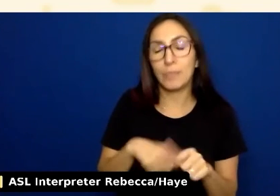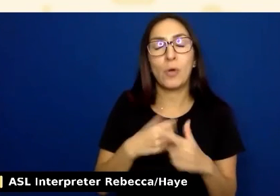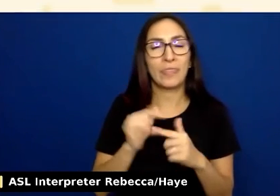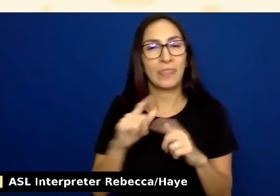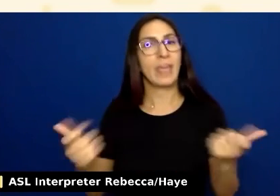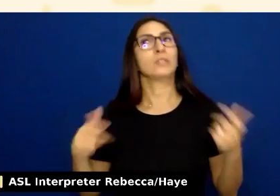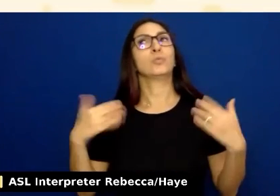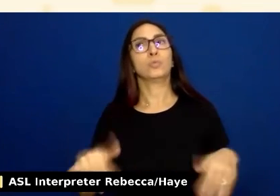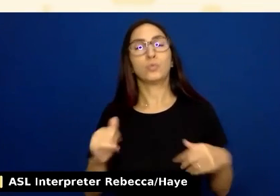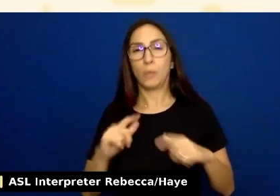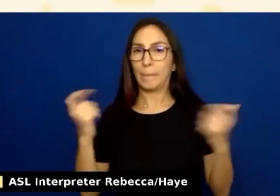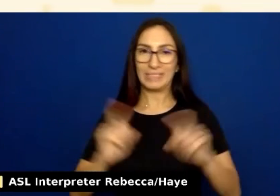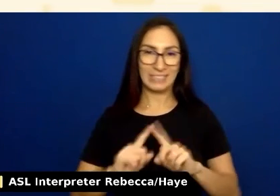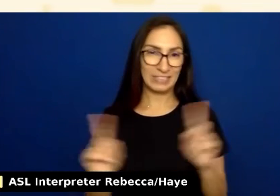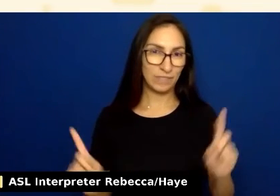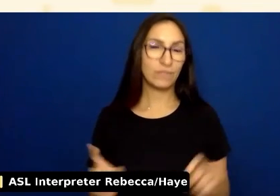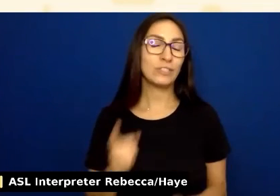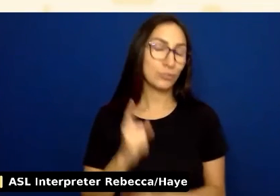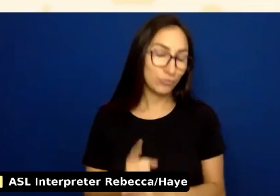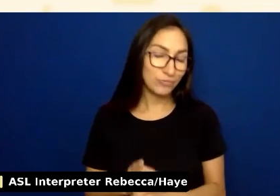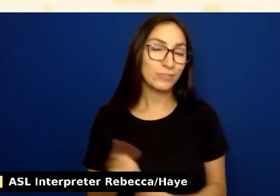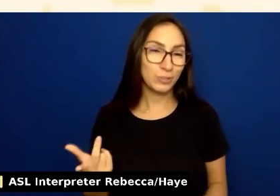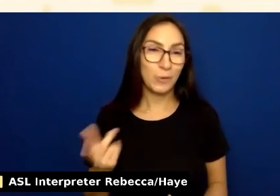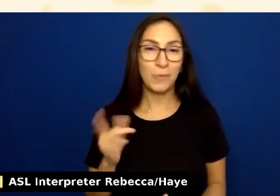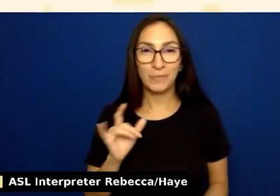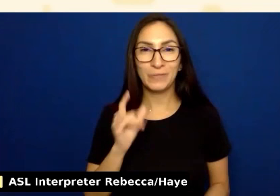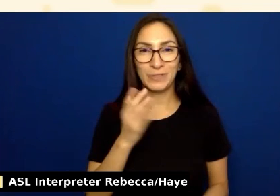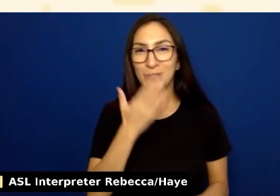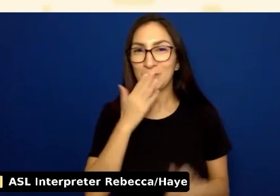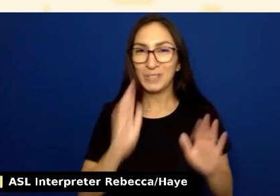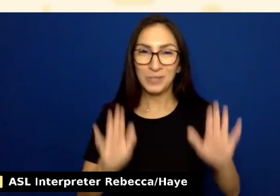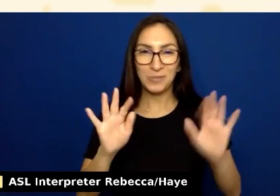So yes, that's definitely a great bit of advice.